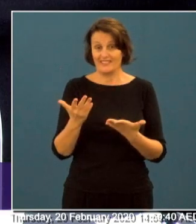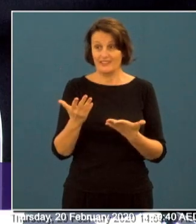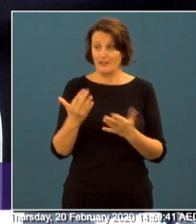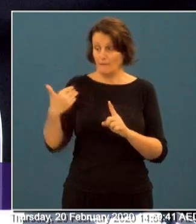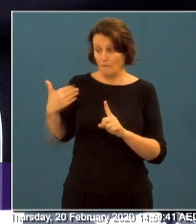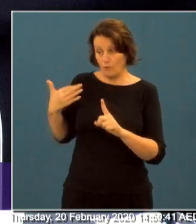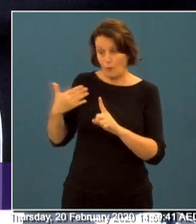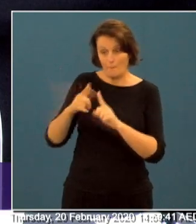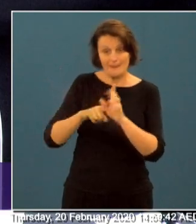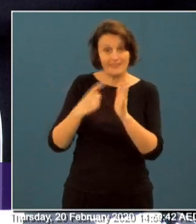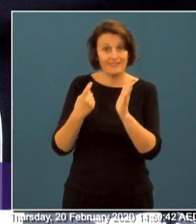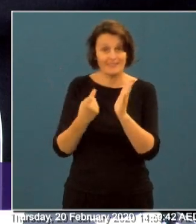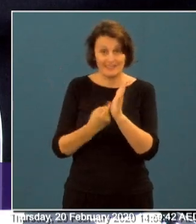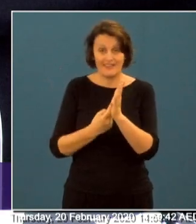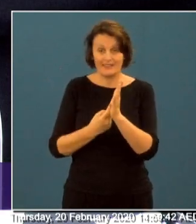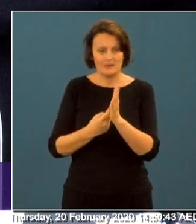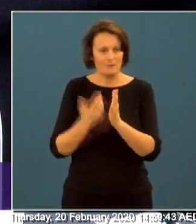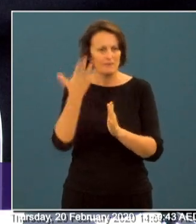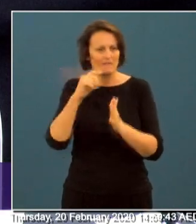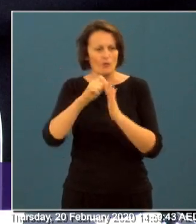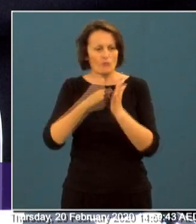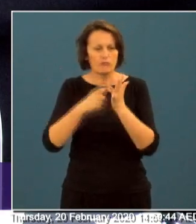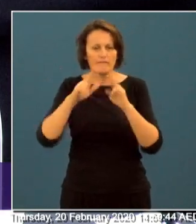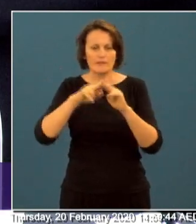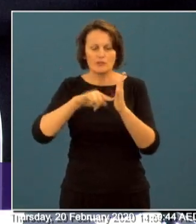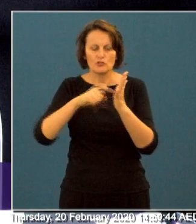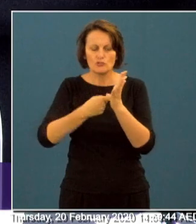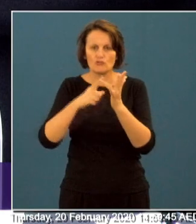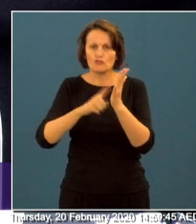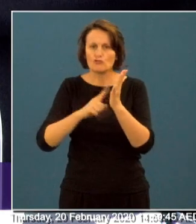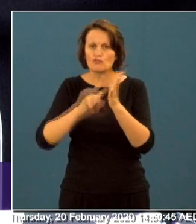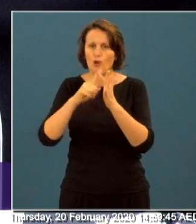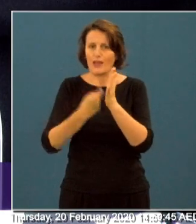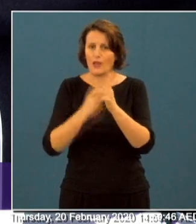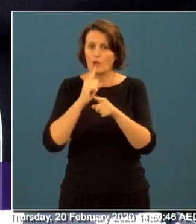and Professor Trollor referred to Helen Beanges' seminal work in the early '90s.